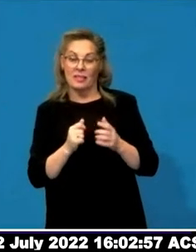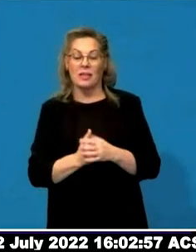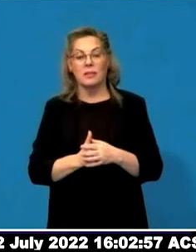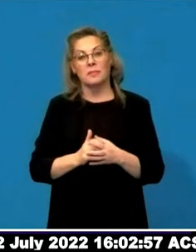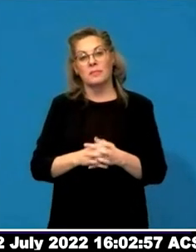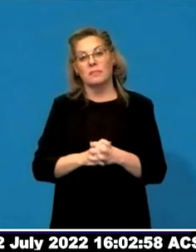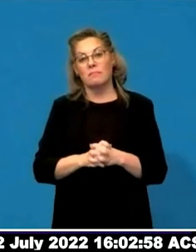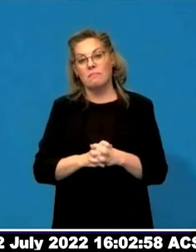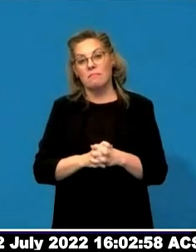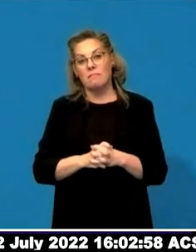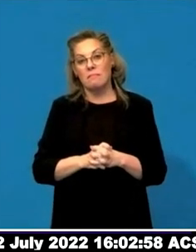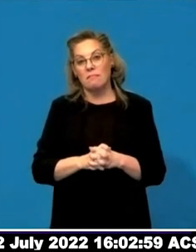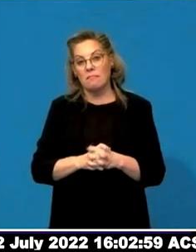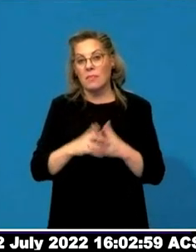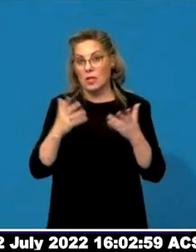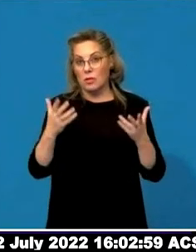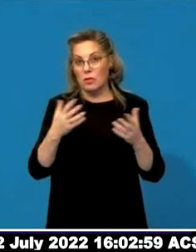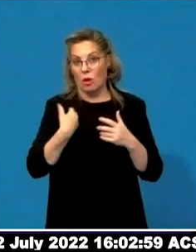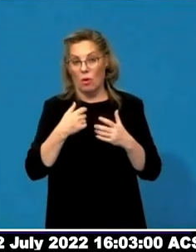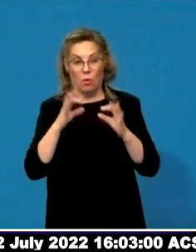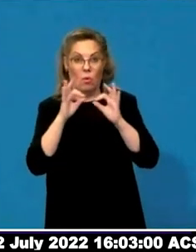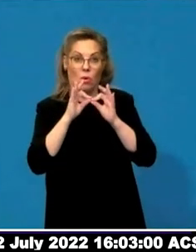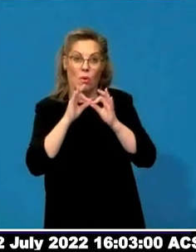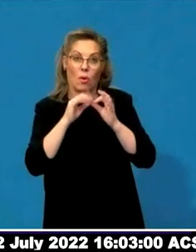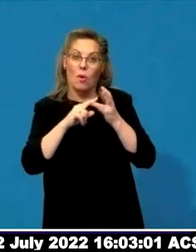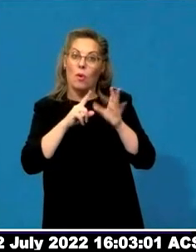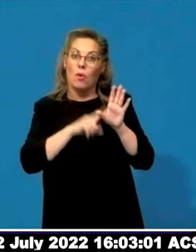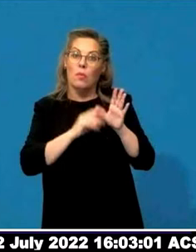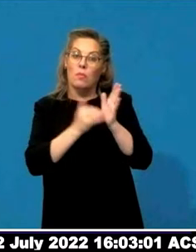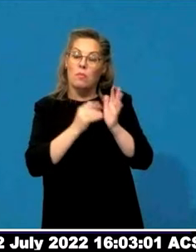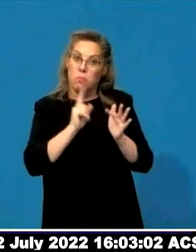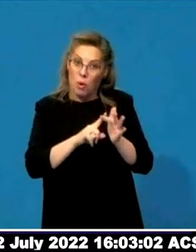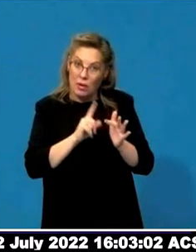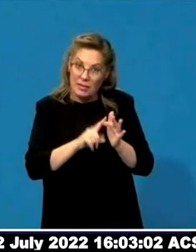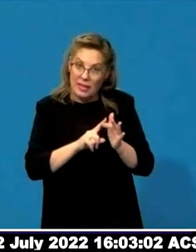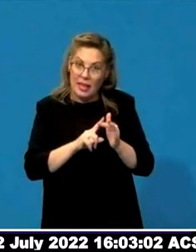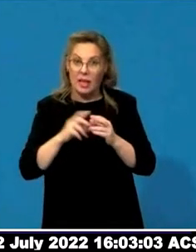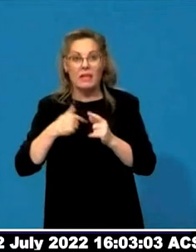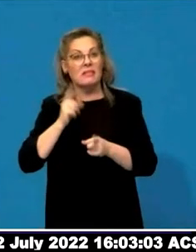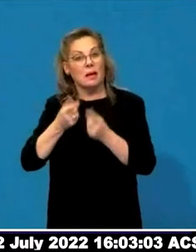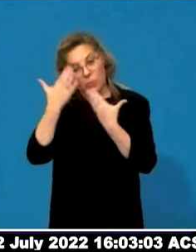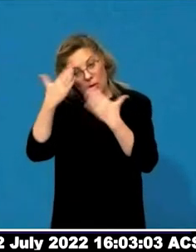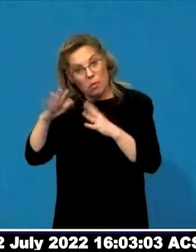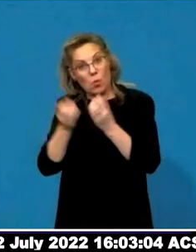Boyzie had been going between your house and also Hammond Island